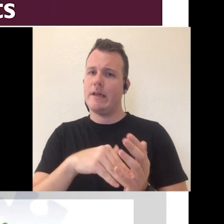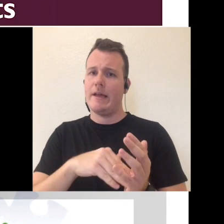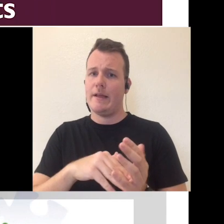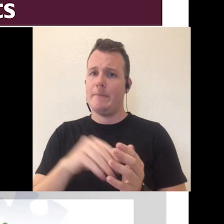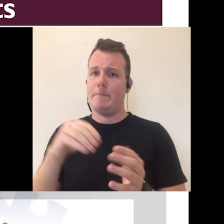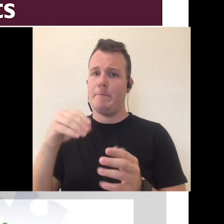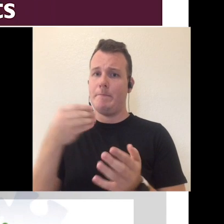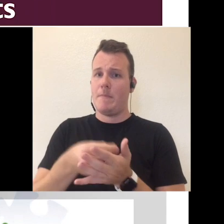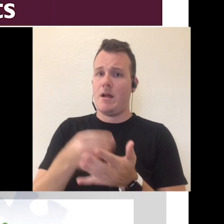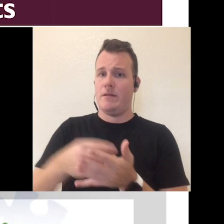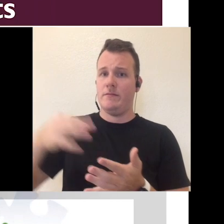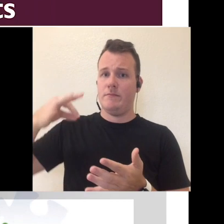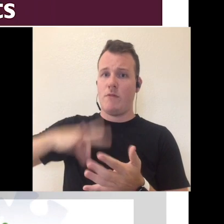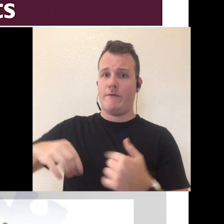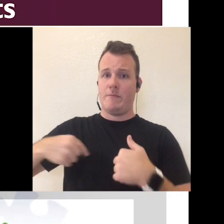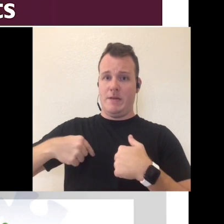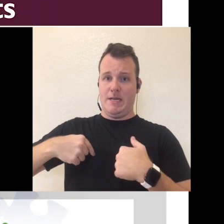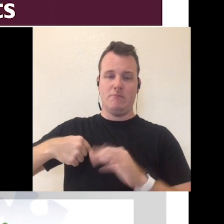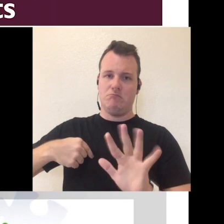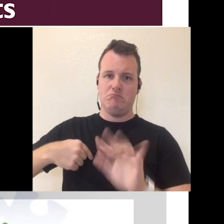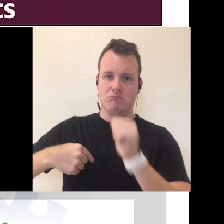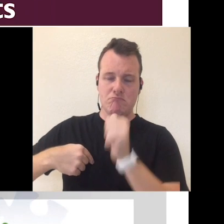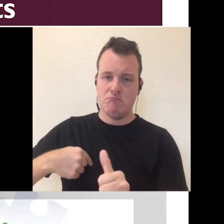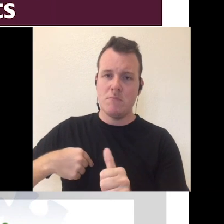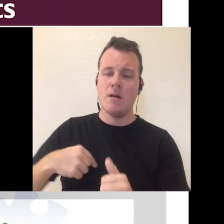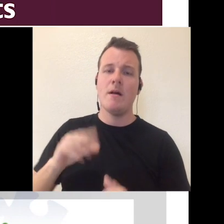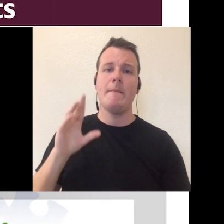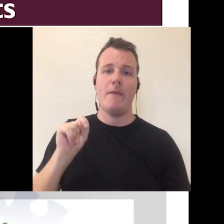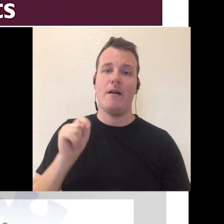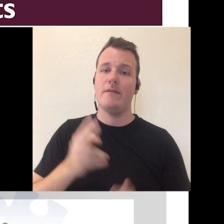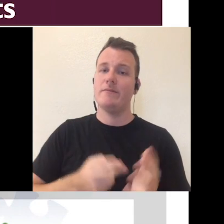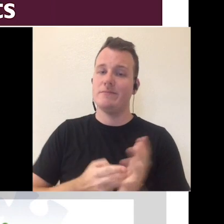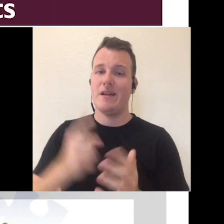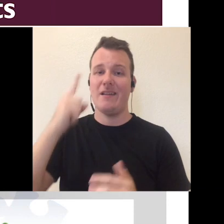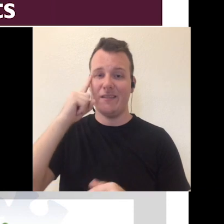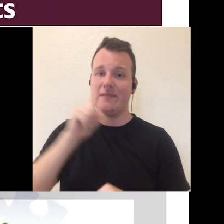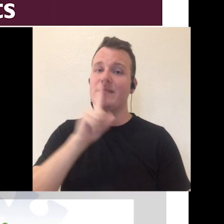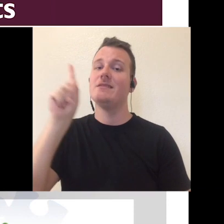And again I have no financial investment with them at all, but while I think that